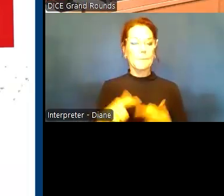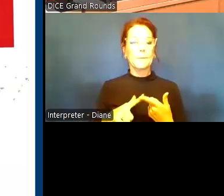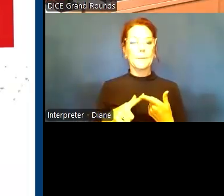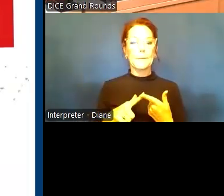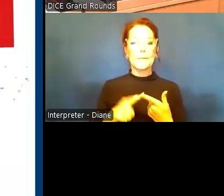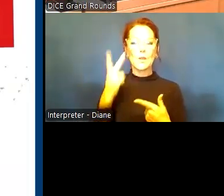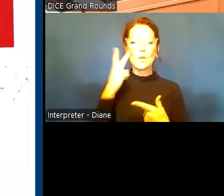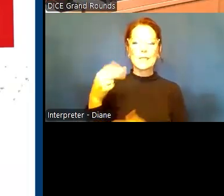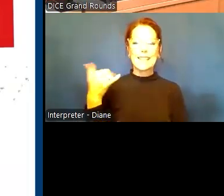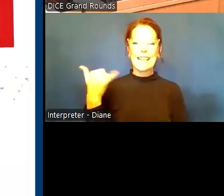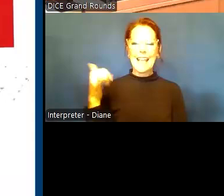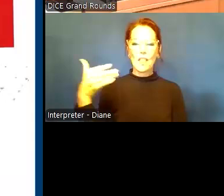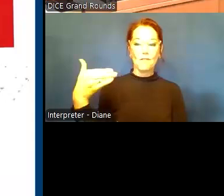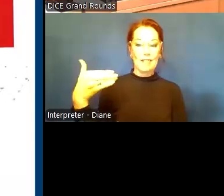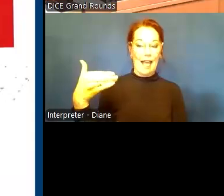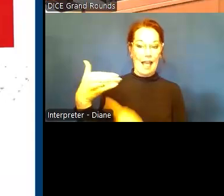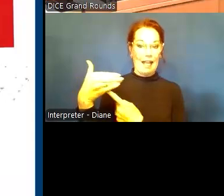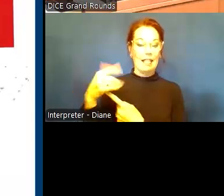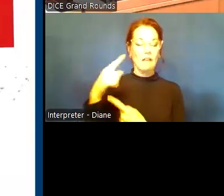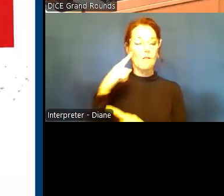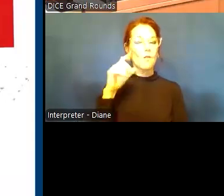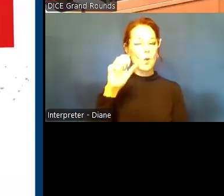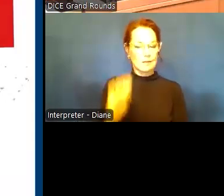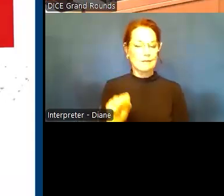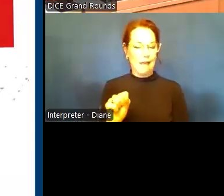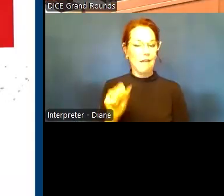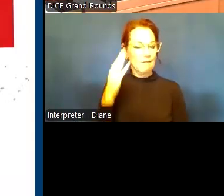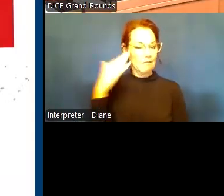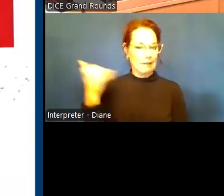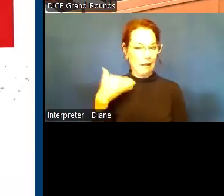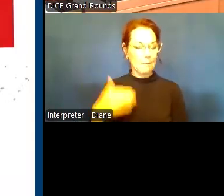flag is actually the flag for the south of Vietnam um and I think it was only a flag